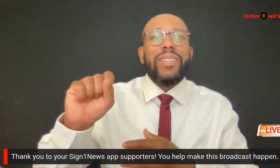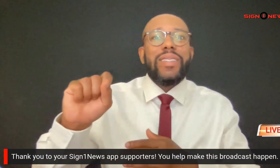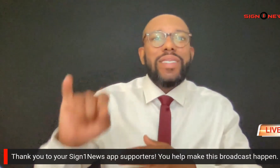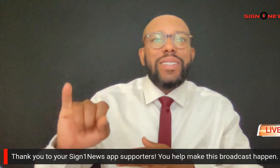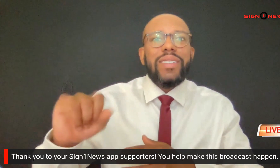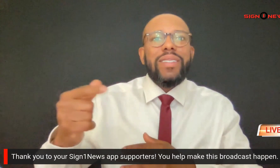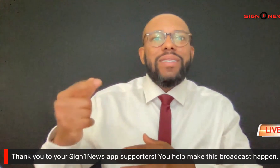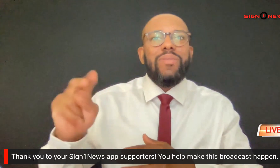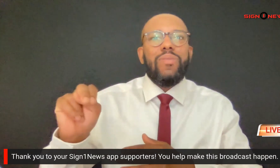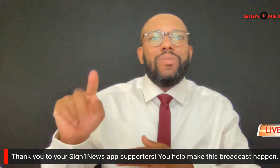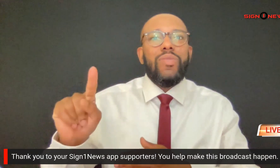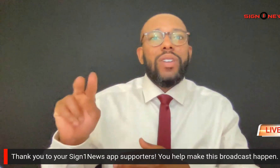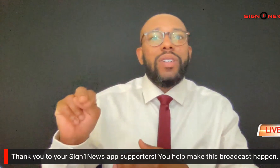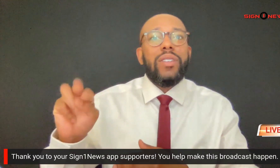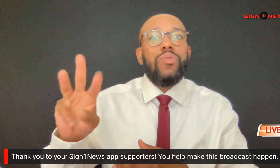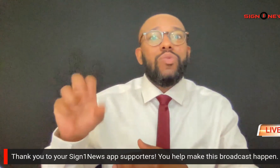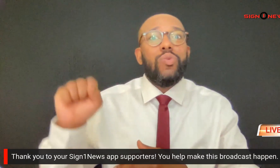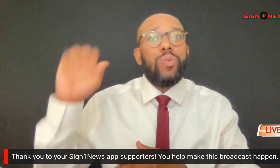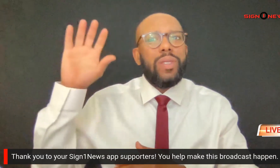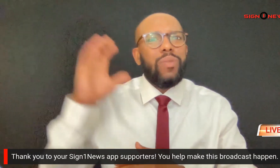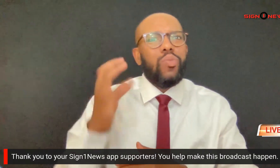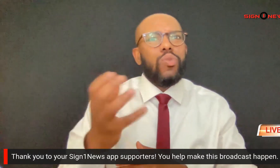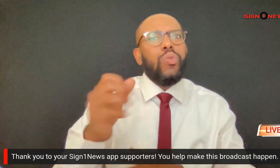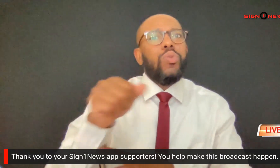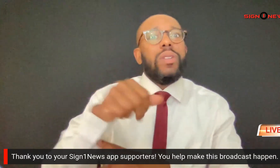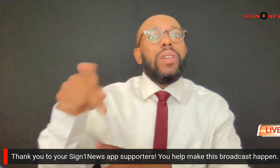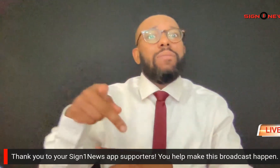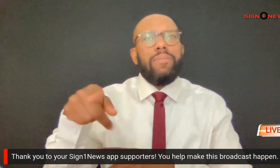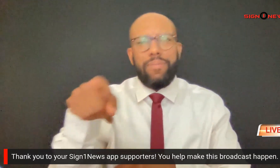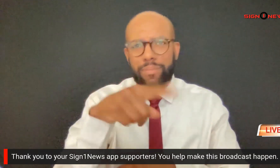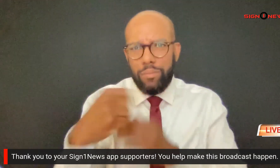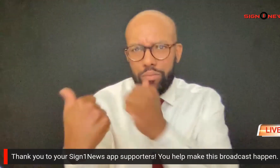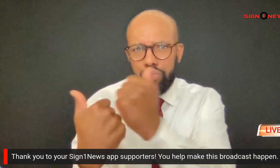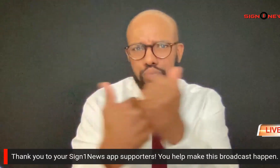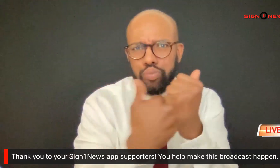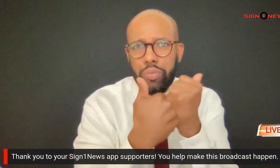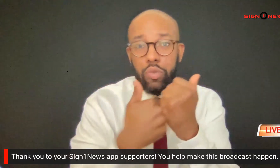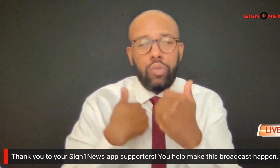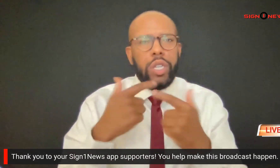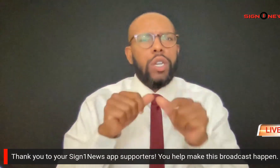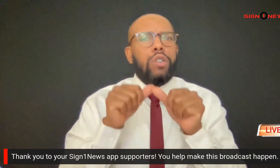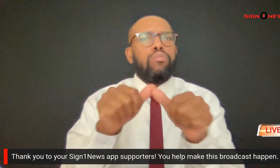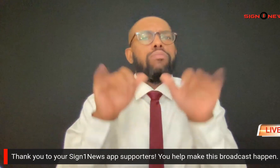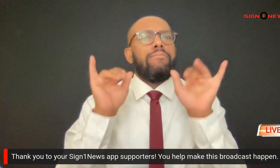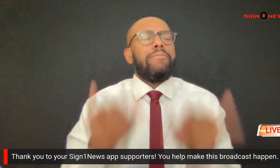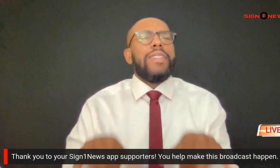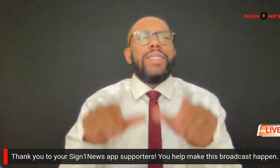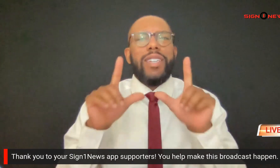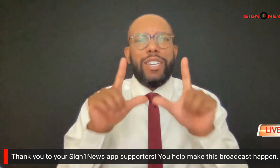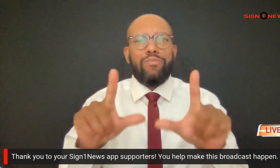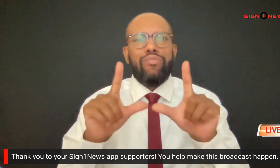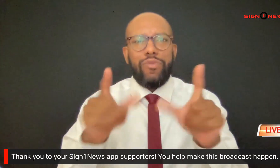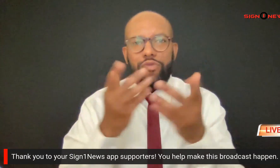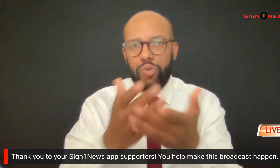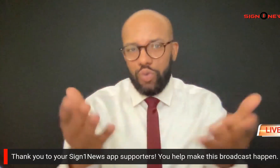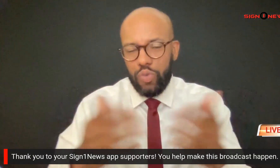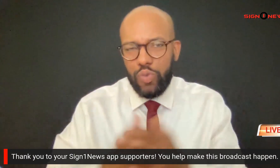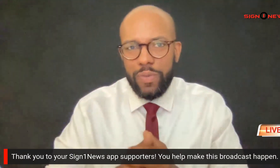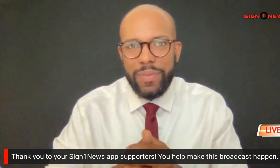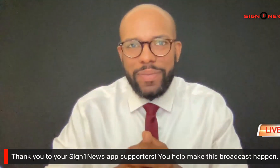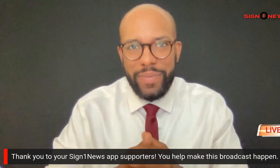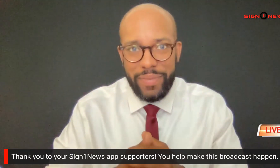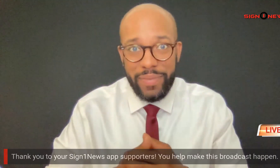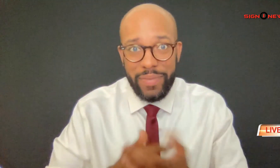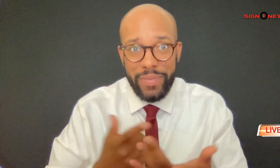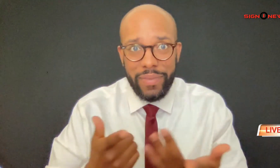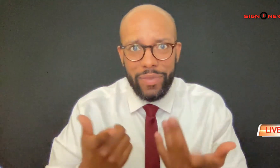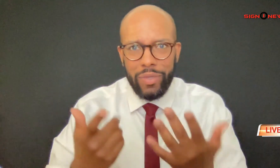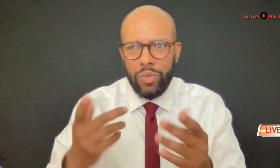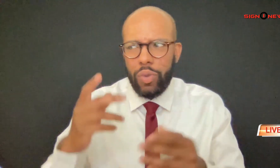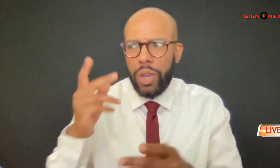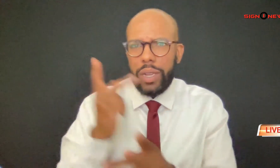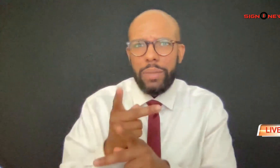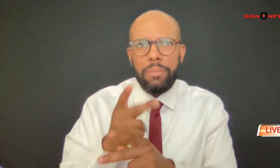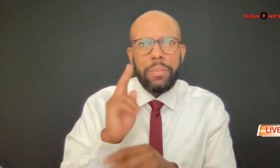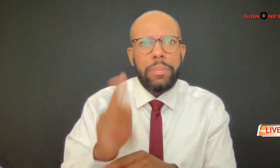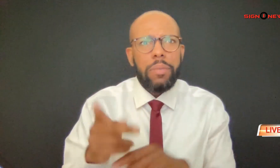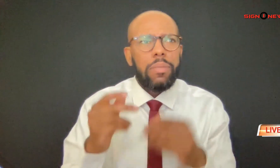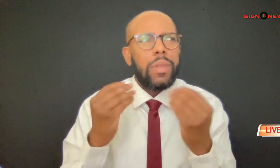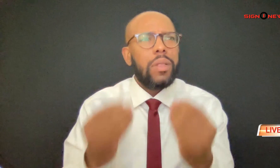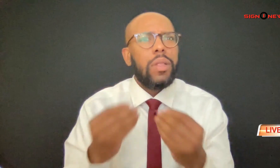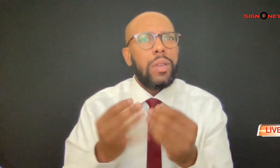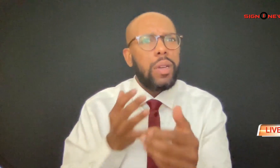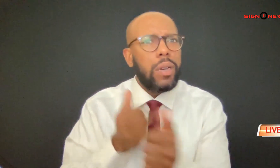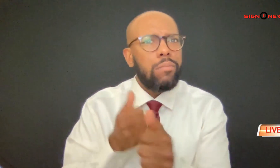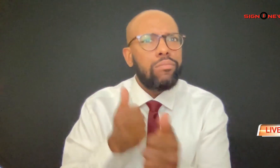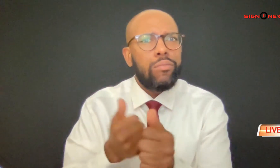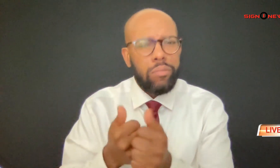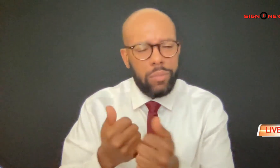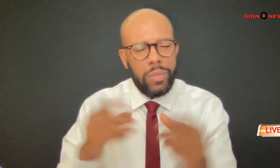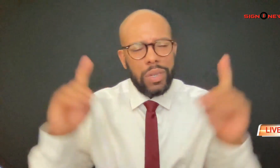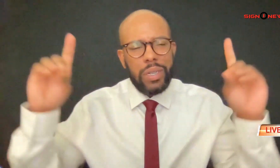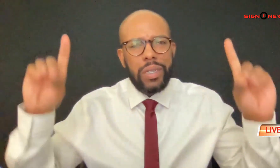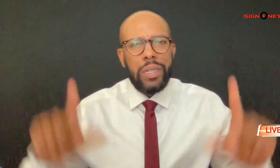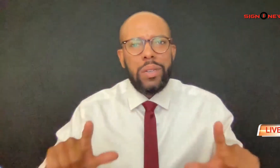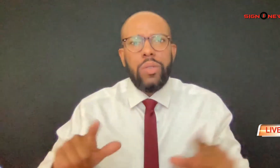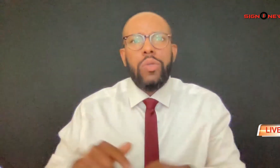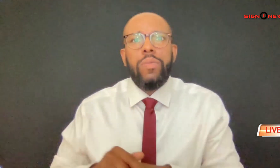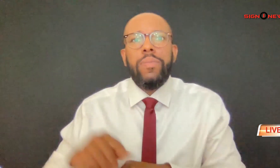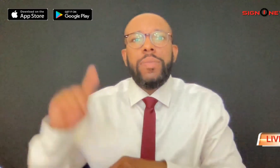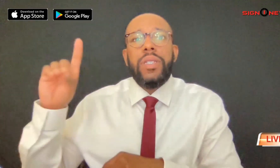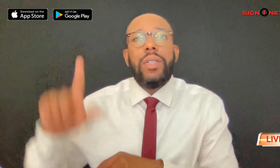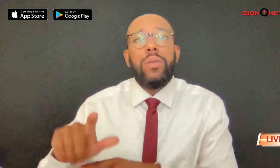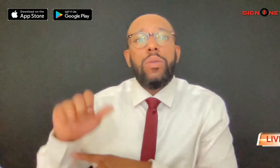you to our Sign1News at supporters you help make this broadcast happen